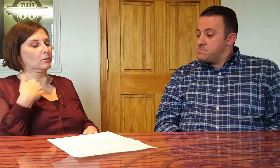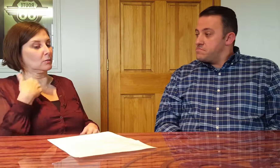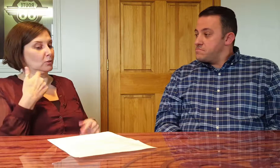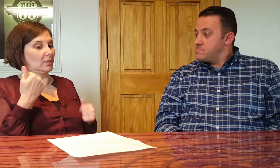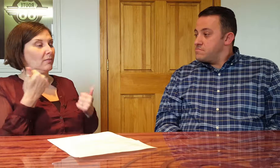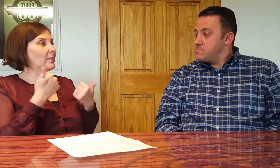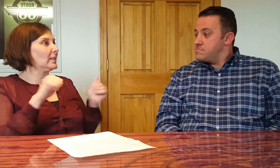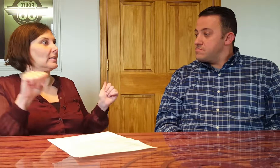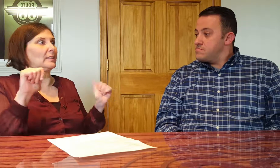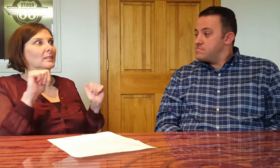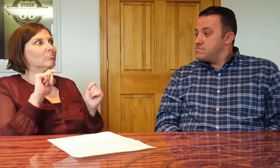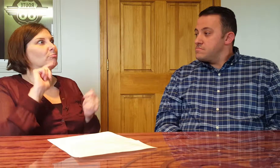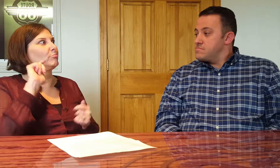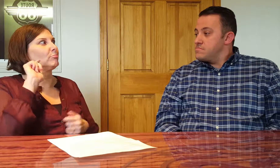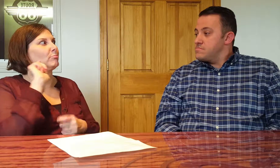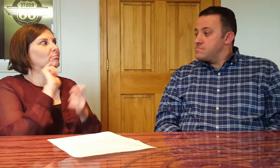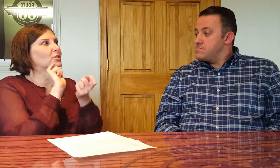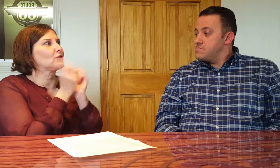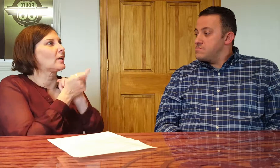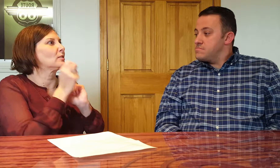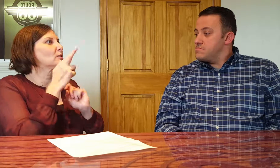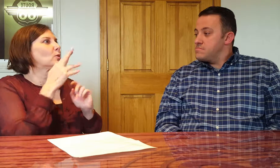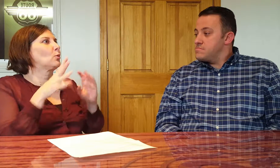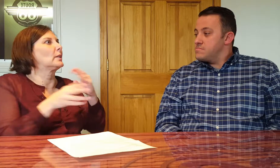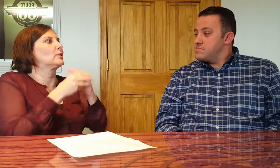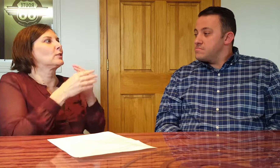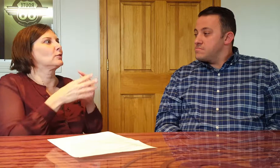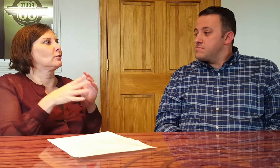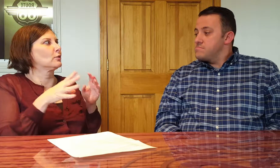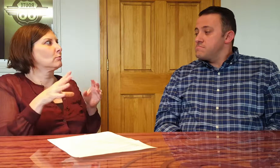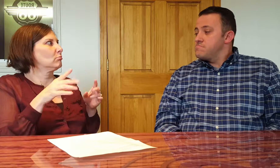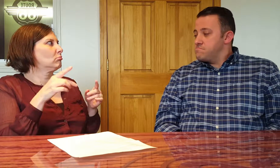Do you have any future plans to make changes or additions to the business?